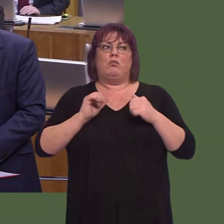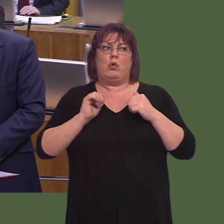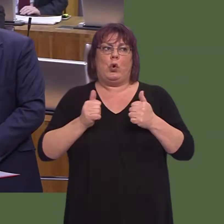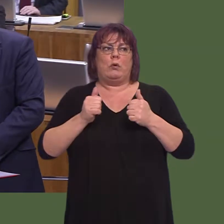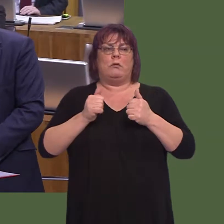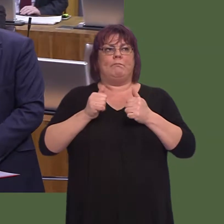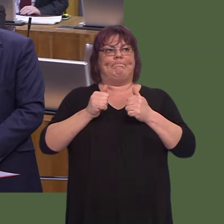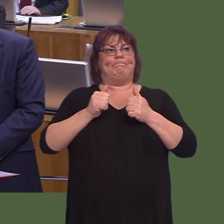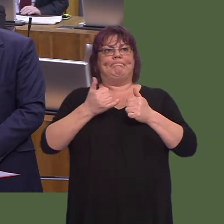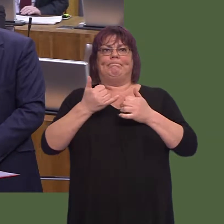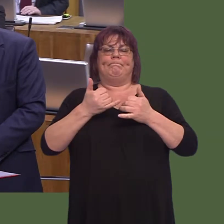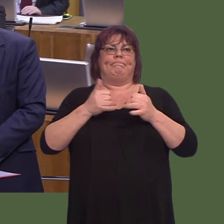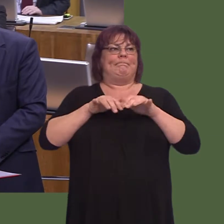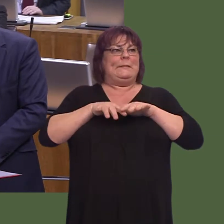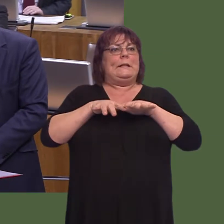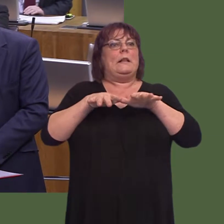communications network in place in order to deal with those emergencies.